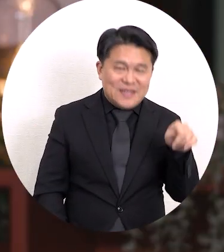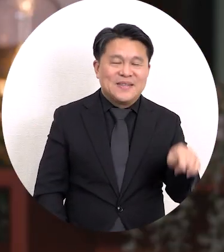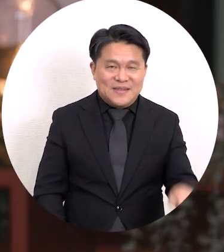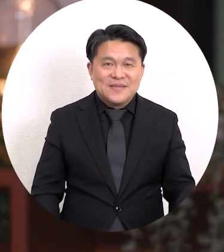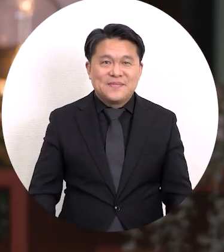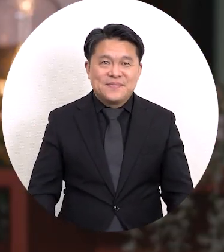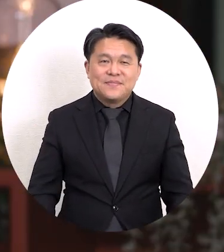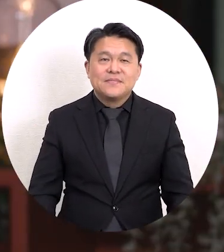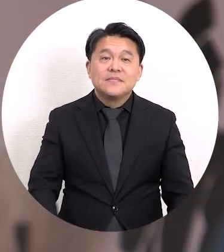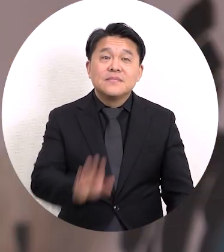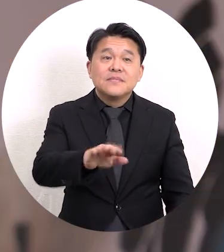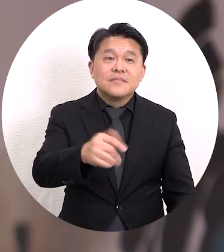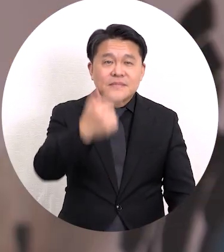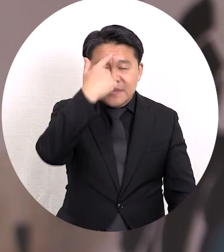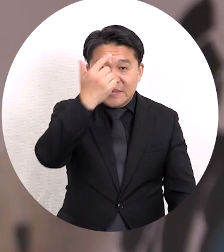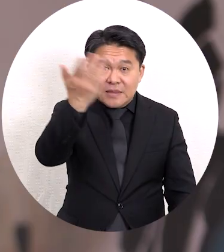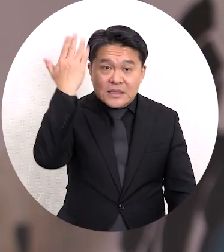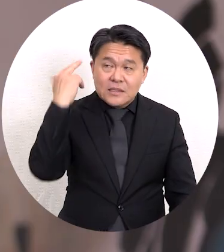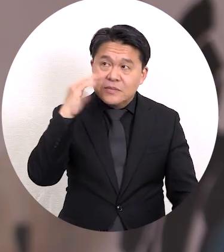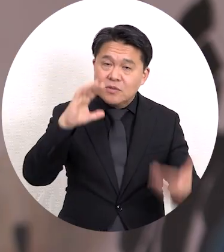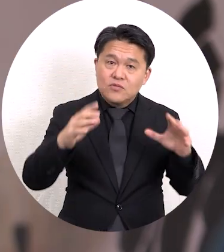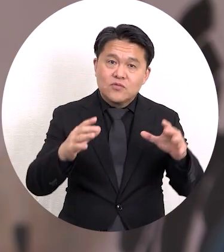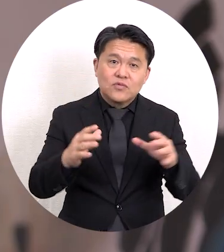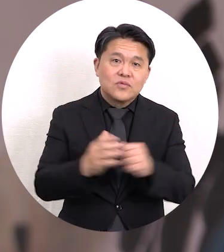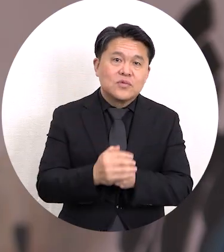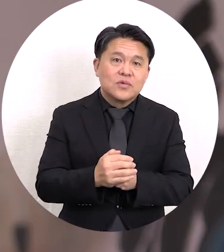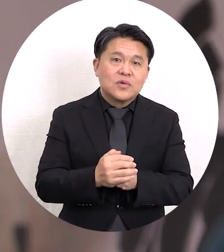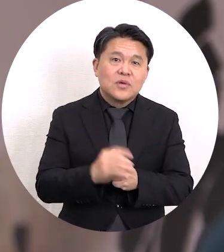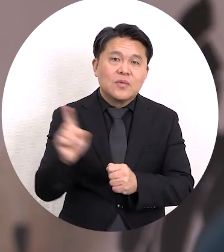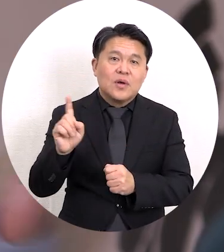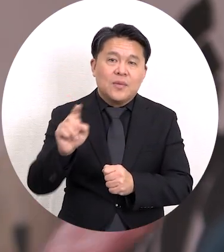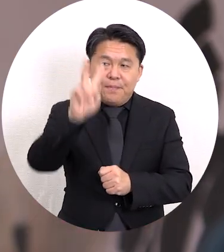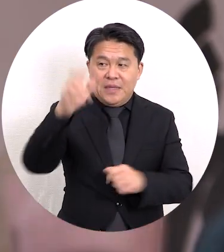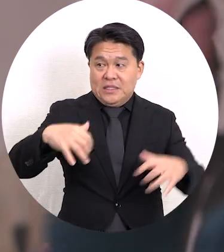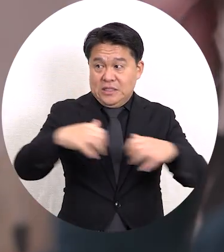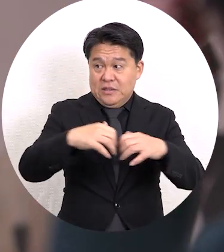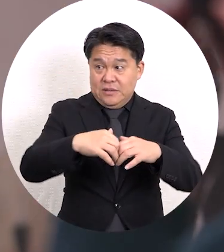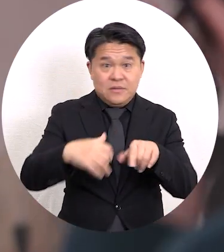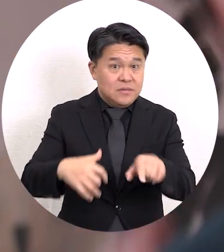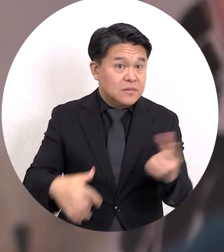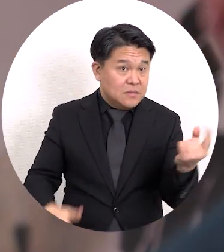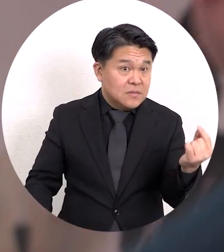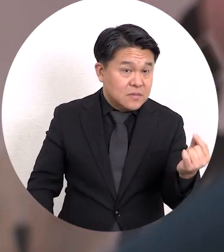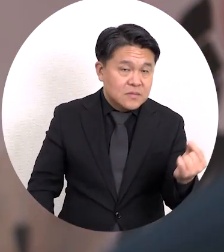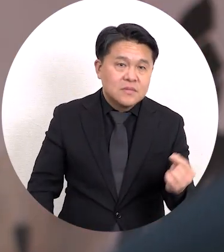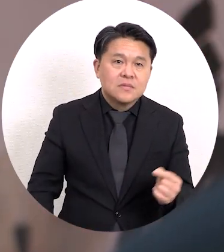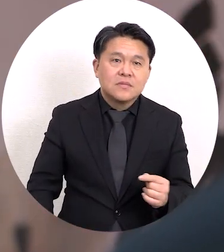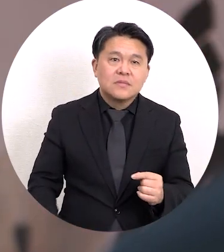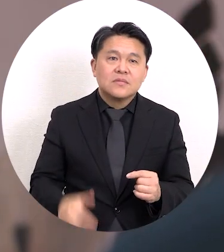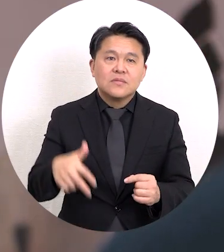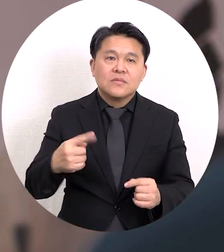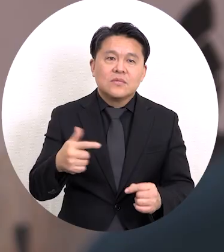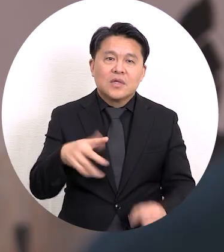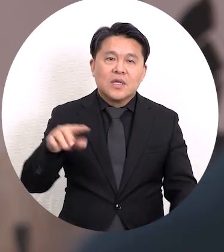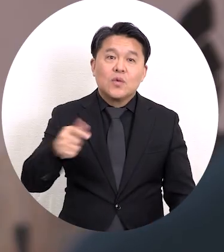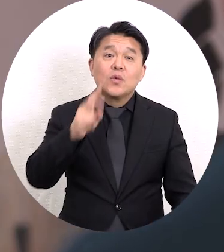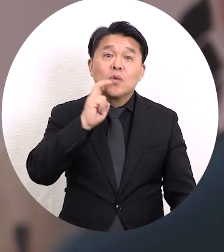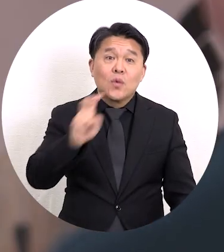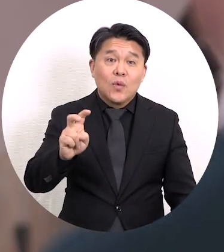During the Vietnam War, the song "Imagine" by John Lennon